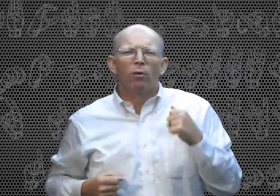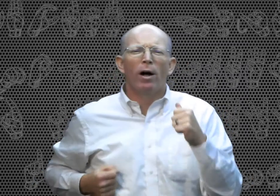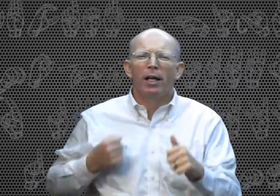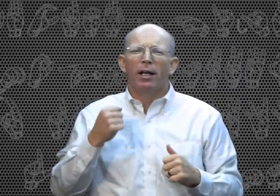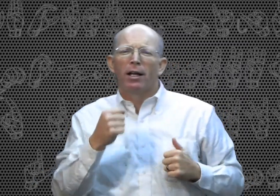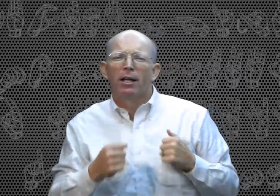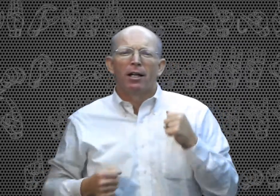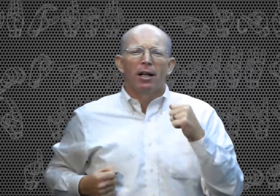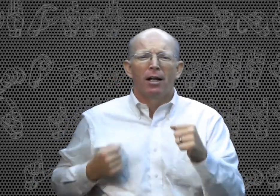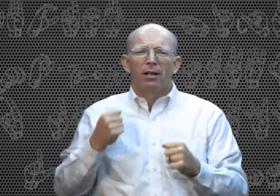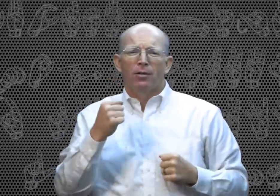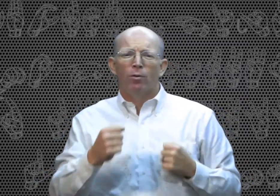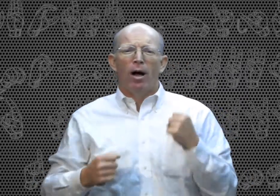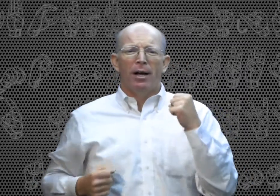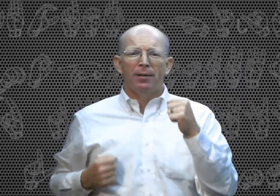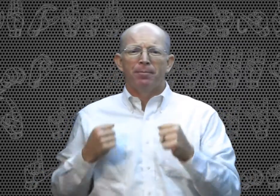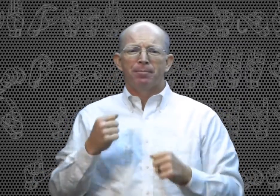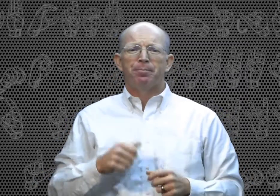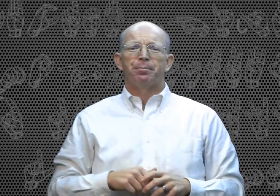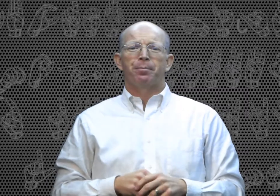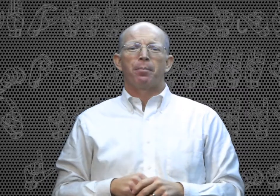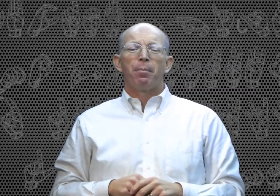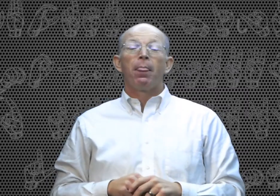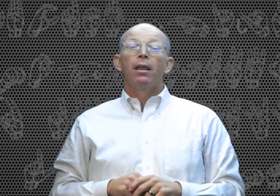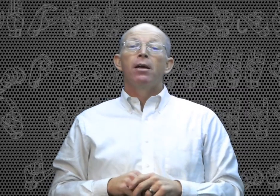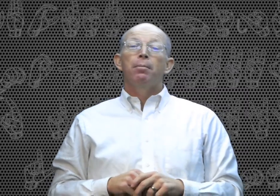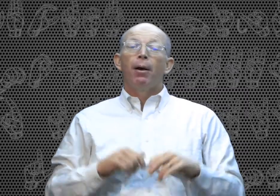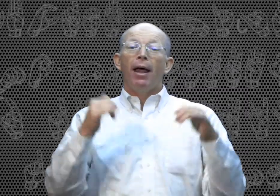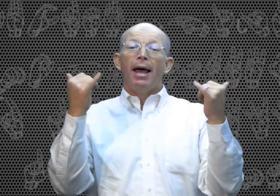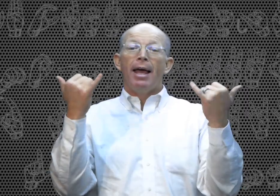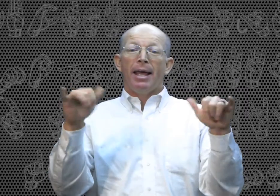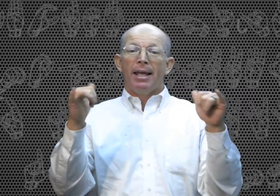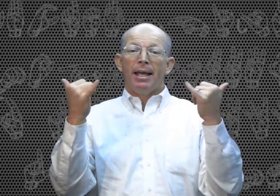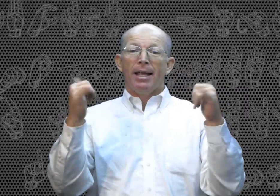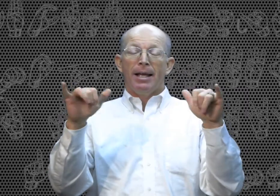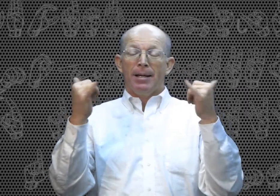Like you are running. RUN PLAY